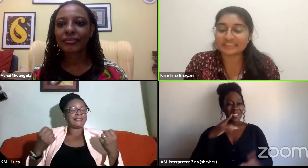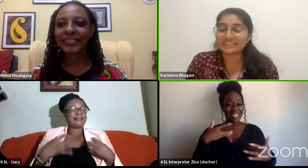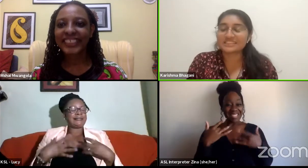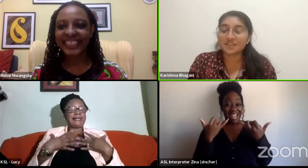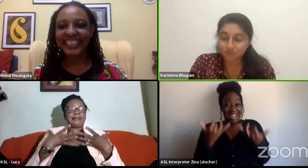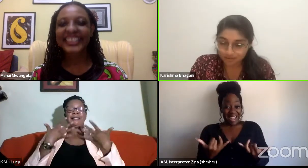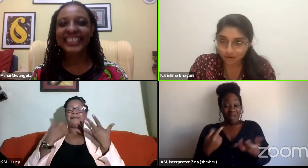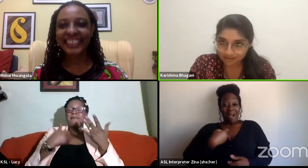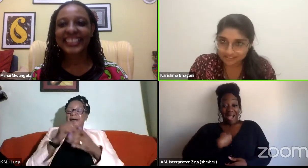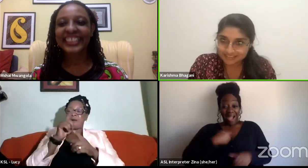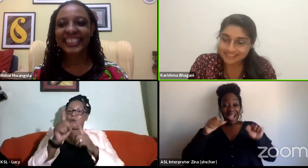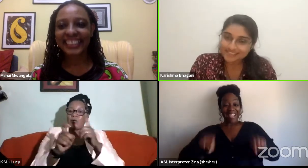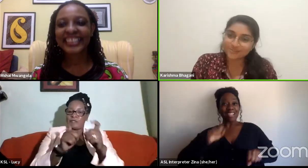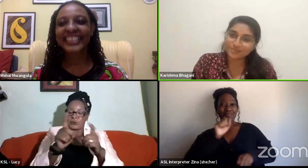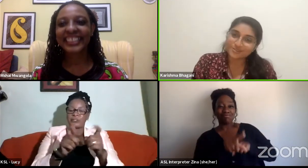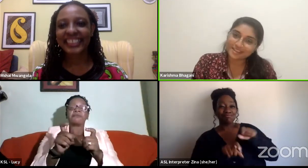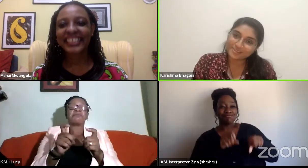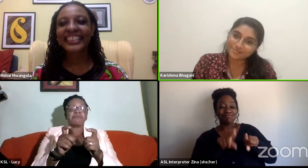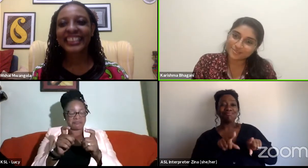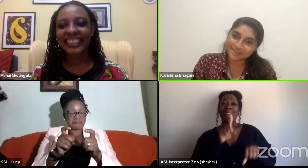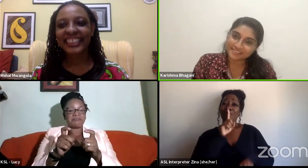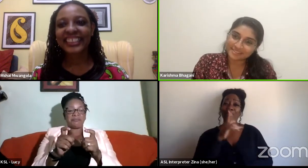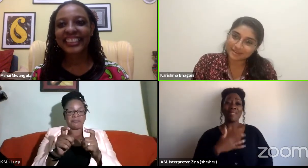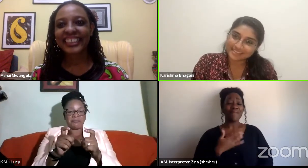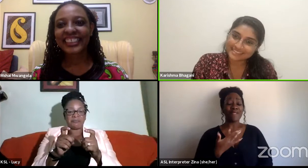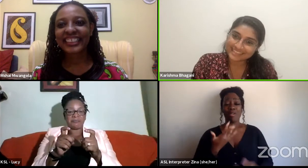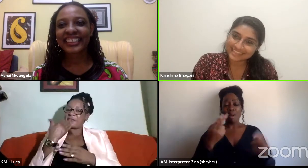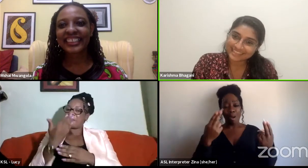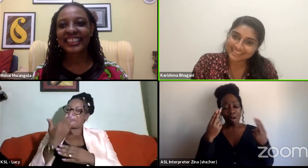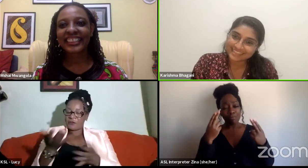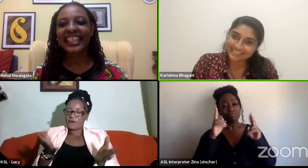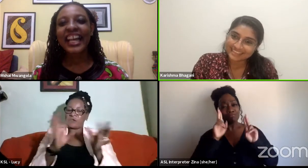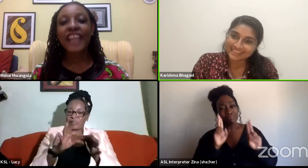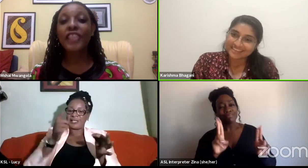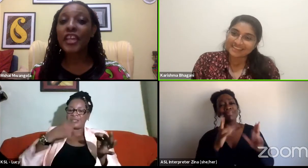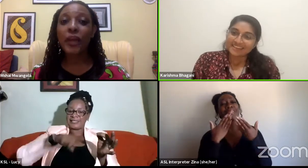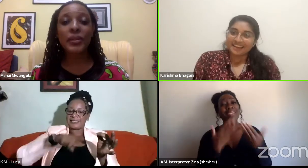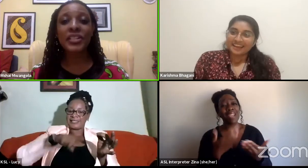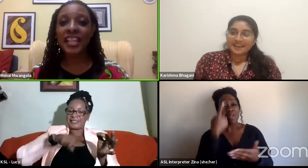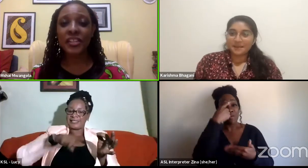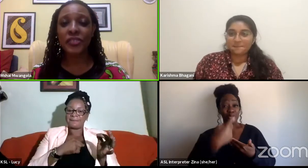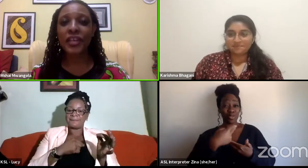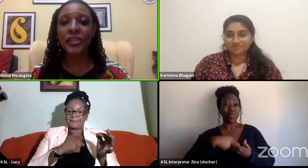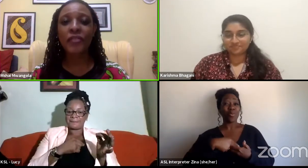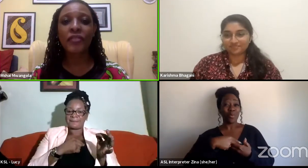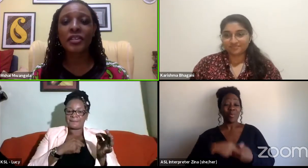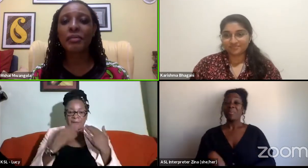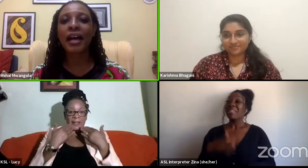and it's such a big honor. So thank you for sharing the space. And thank you. I want to say this right off, Karishma,